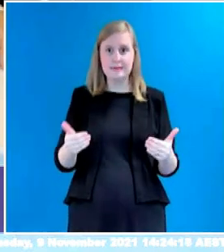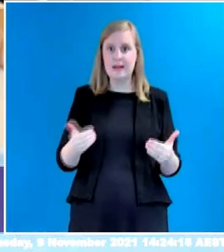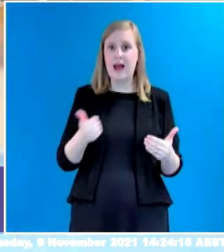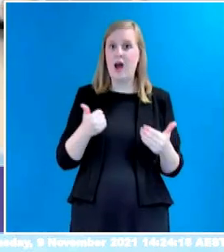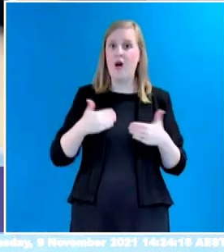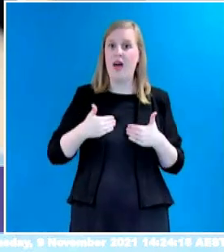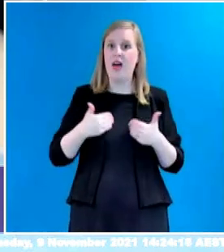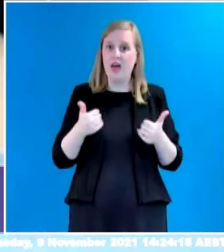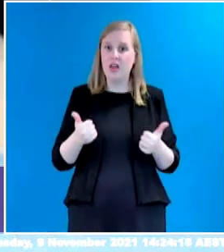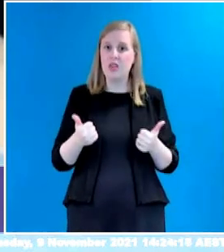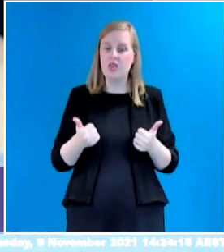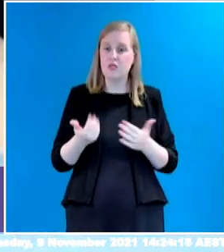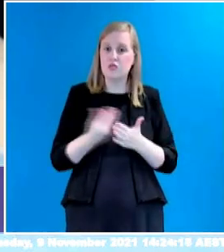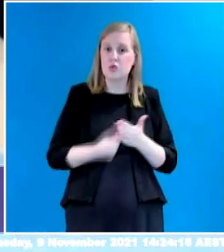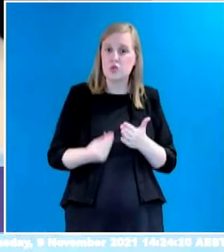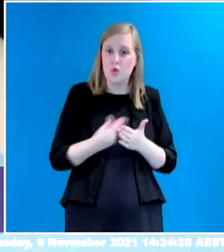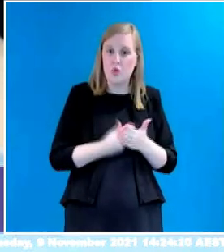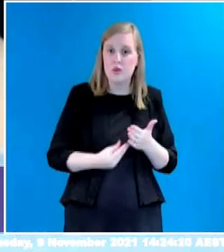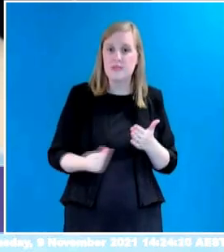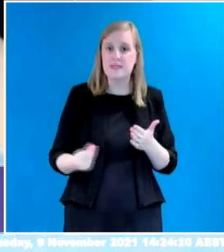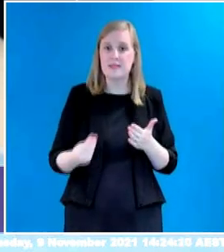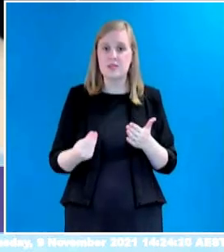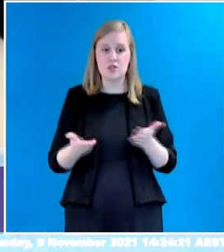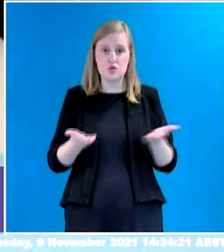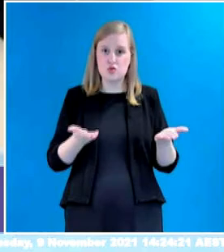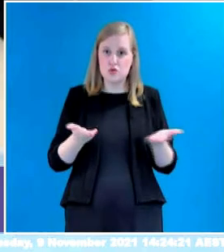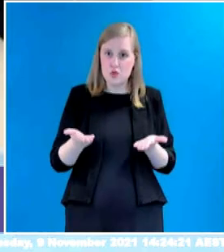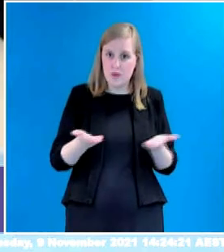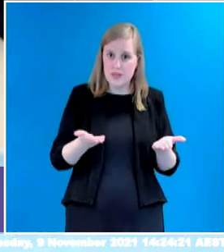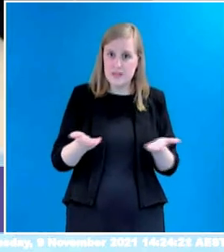in relation to the provision of health services for Australians, including